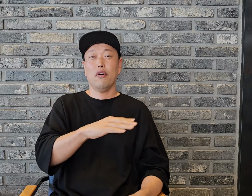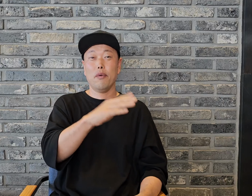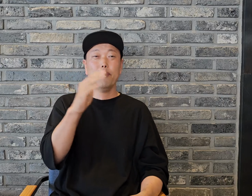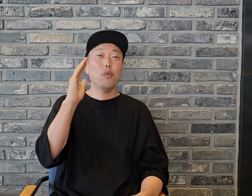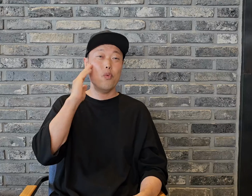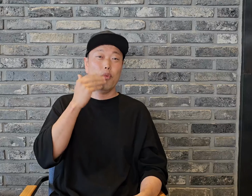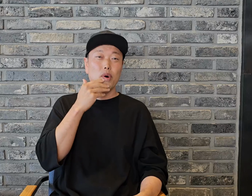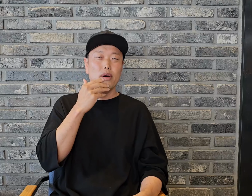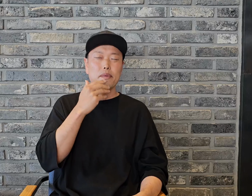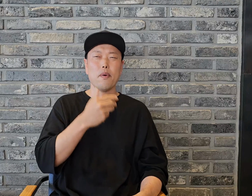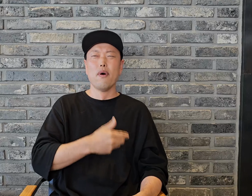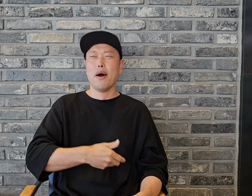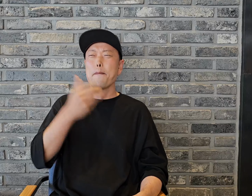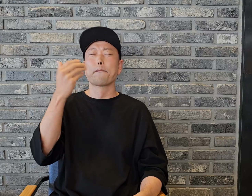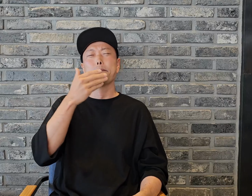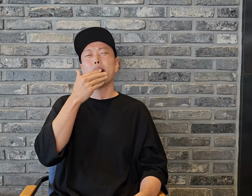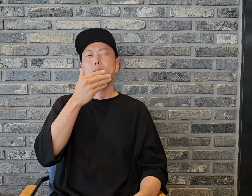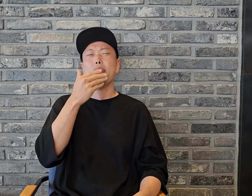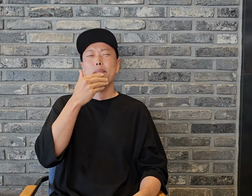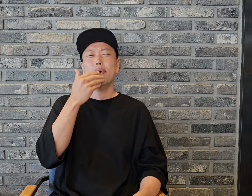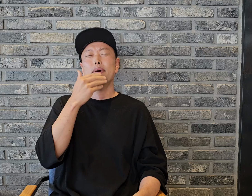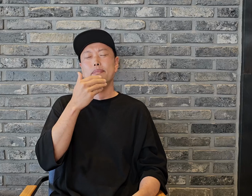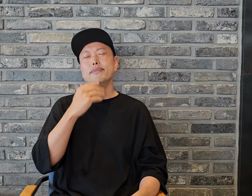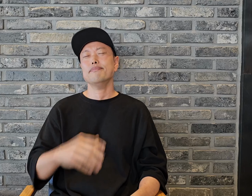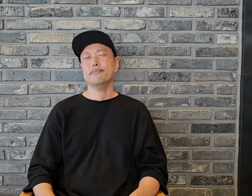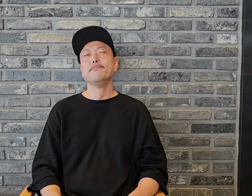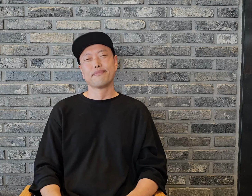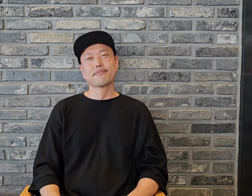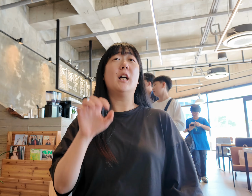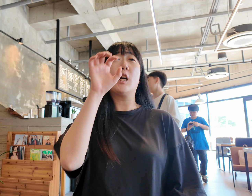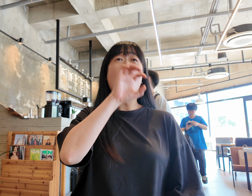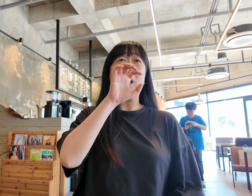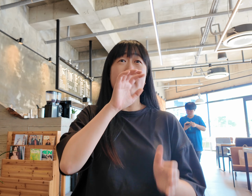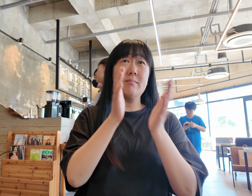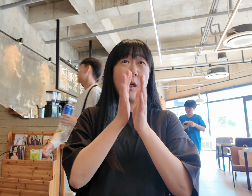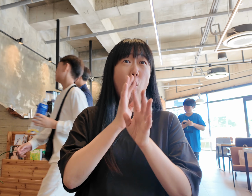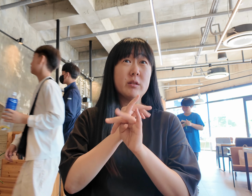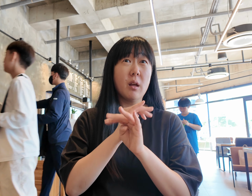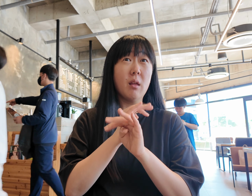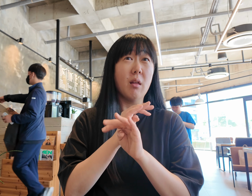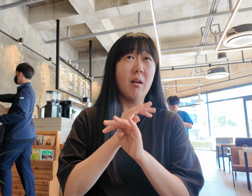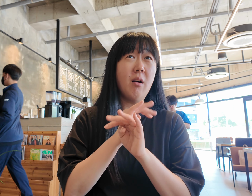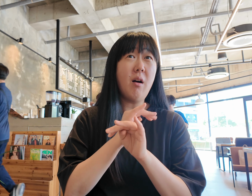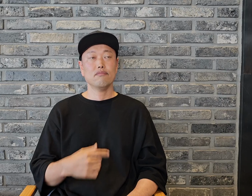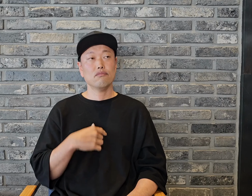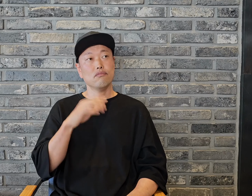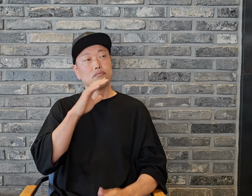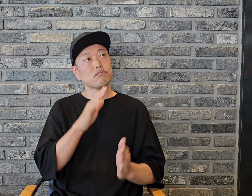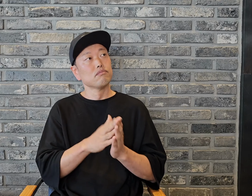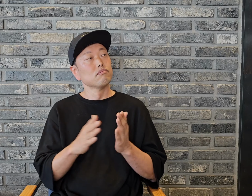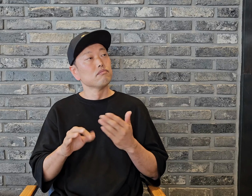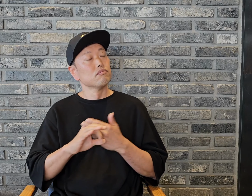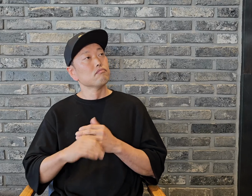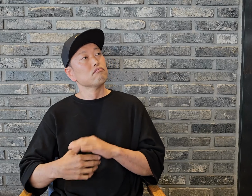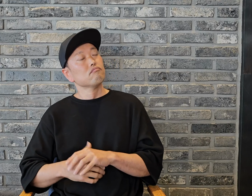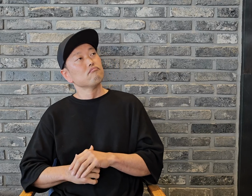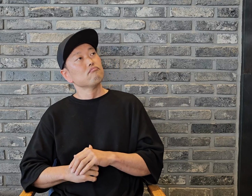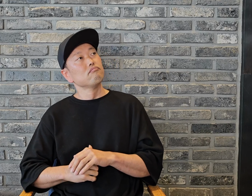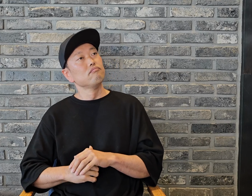all deaf people can do it well. When did you start practicing? Since when?